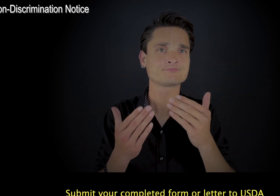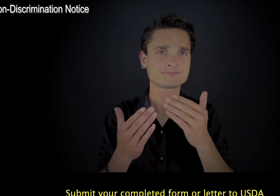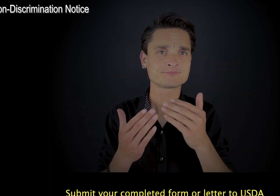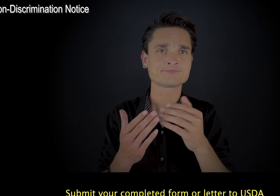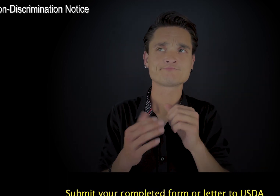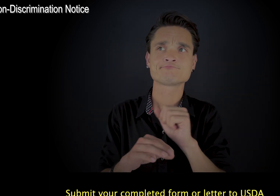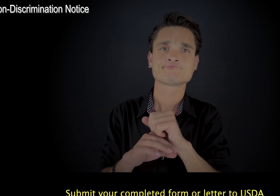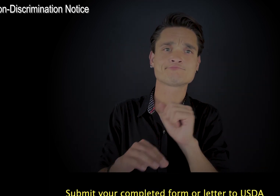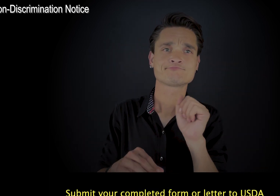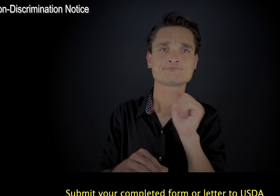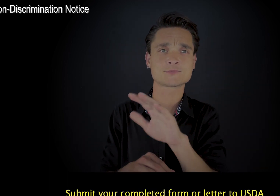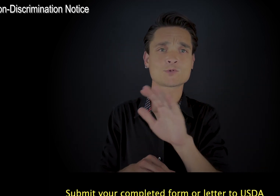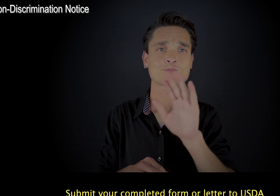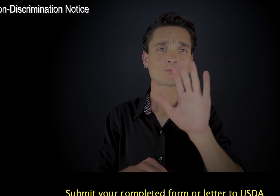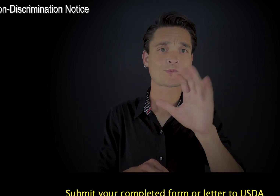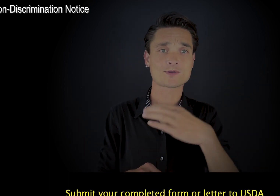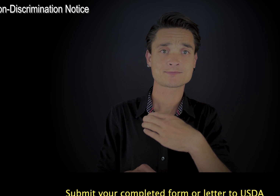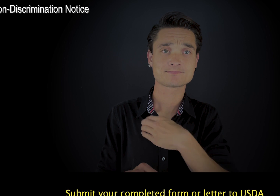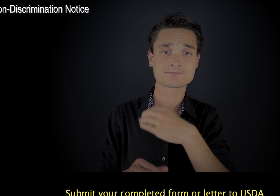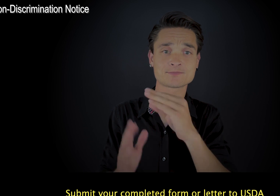Submit your completed form or letter to USDA